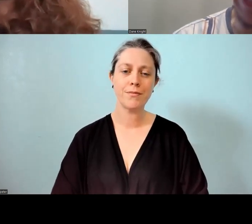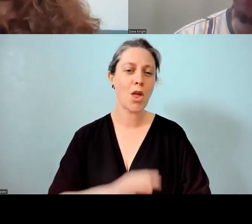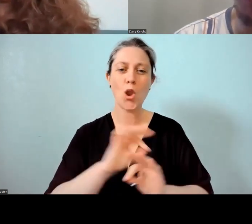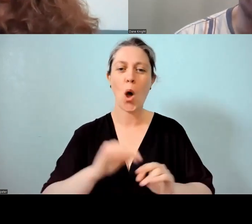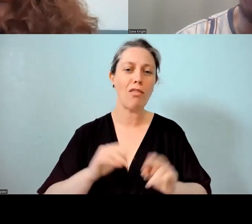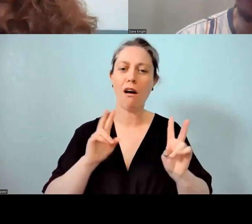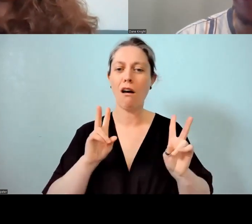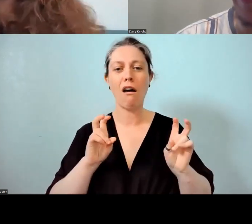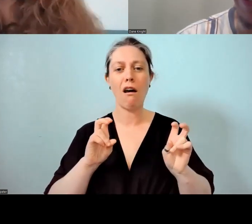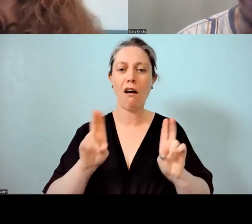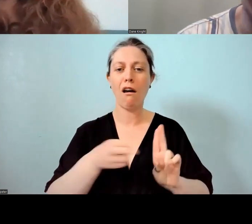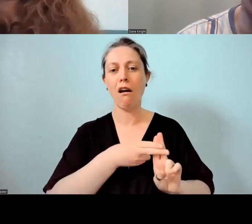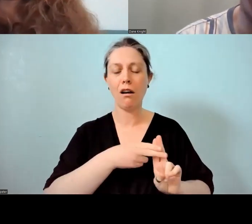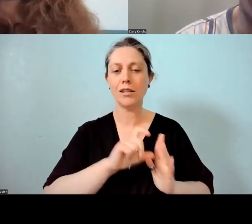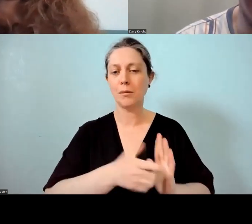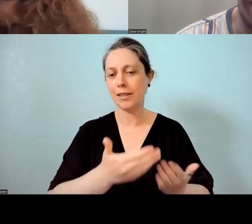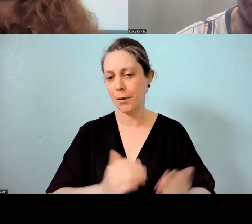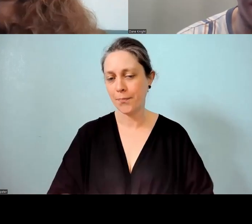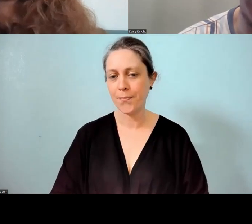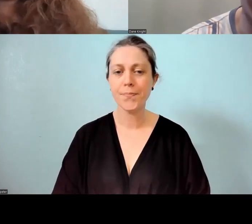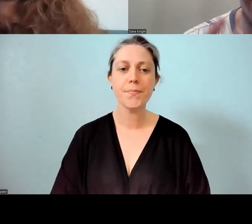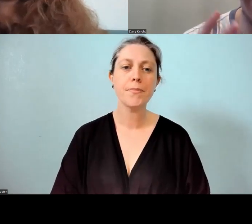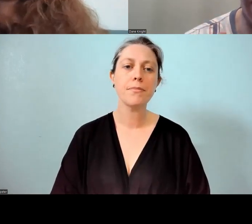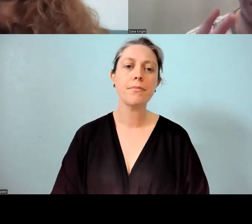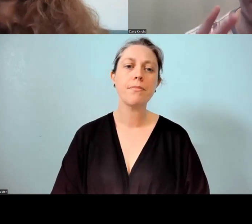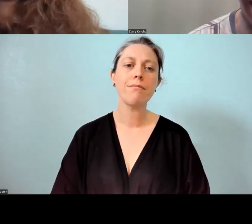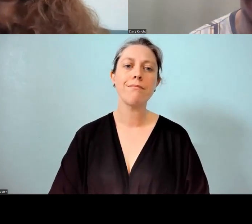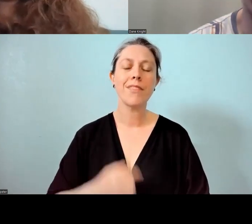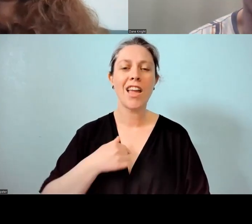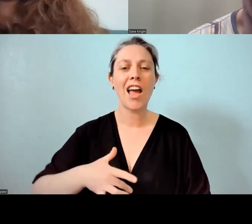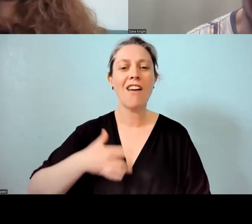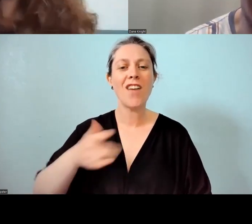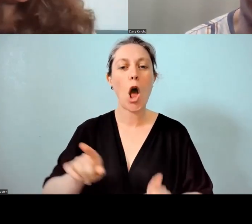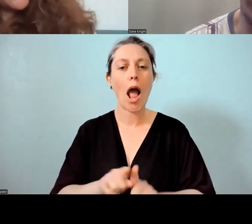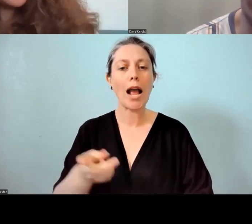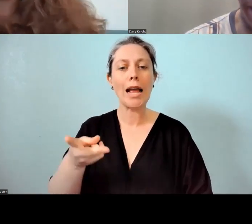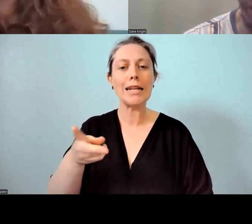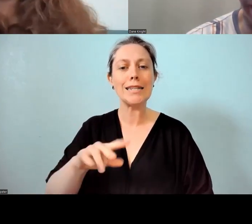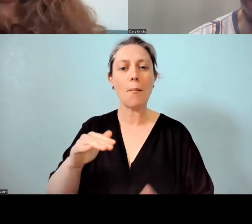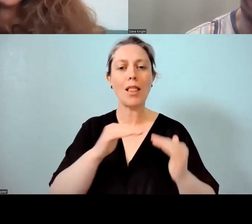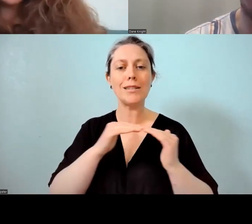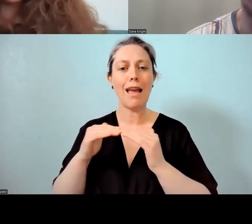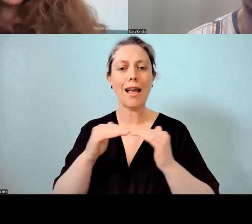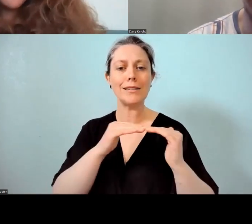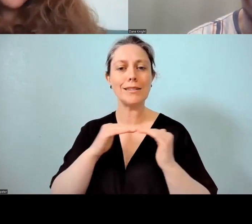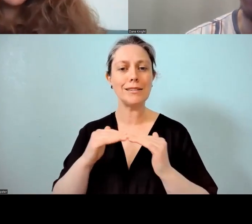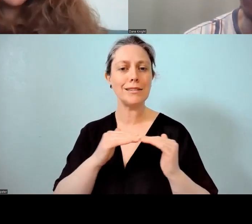And quite often, I did feel like there was a little bit of a double standard that would go on.